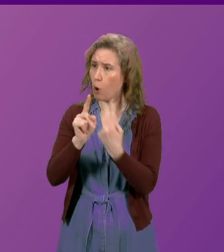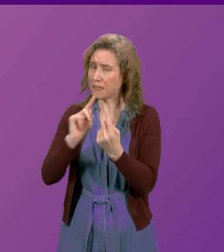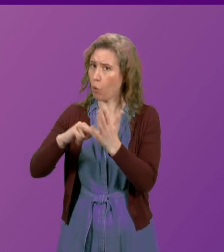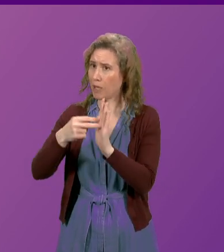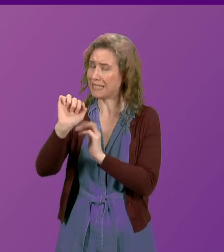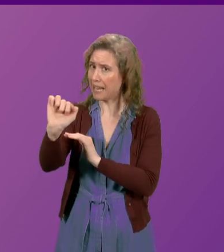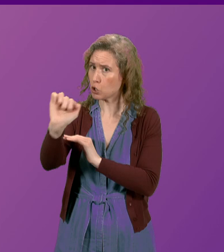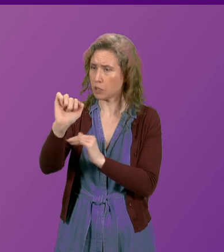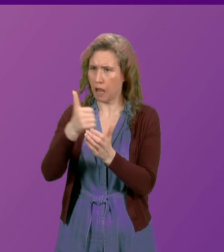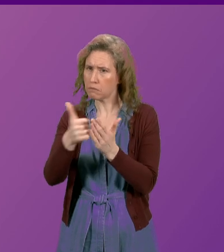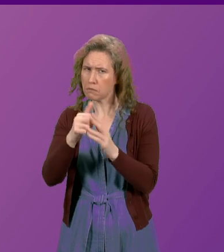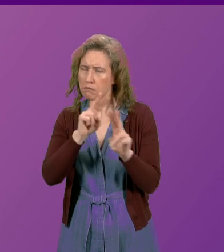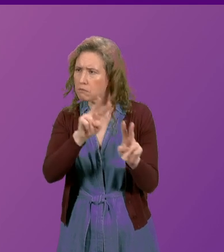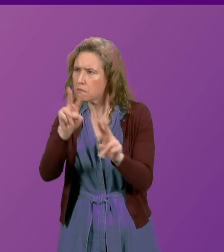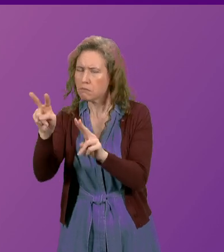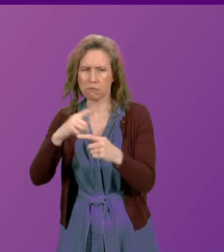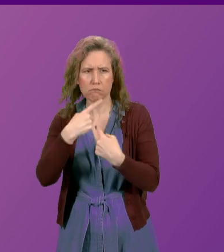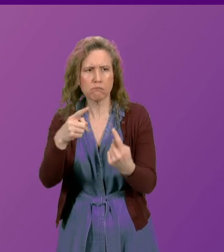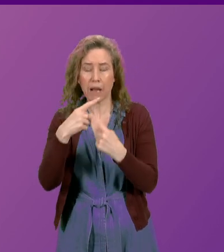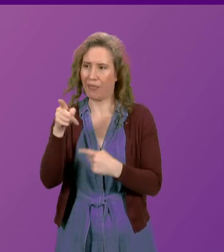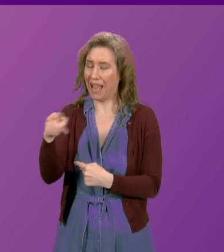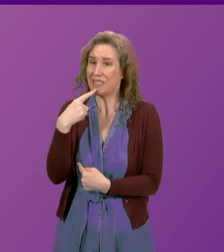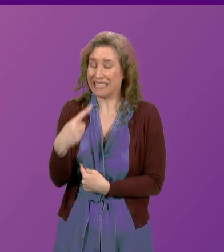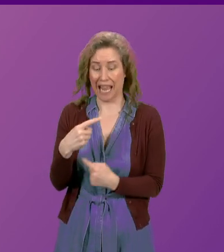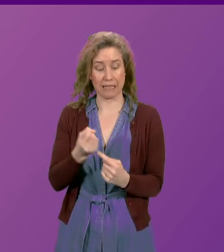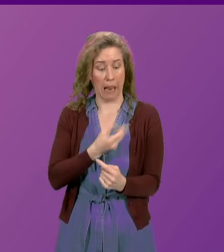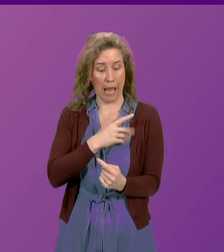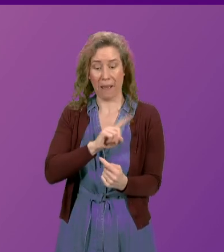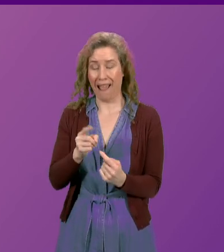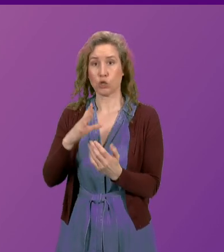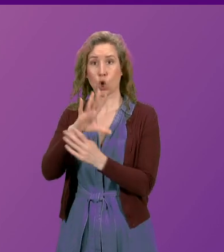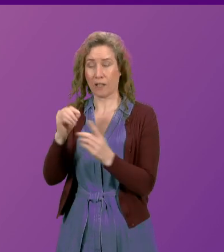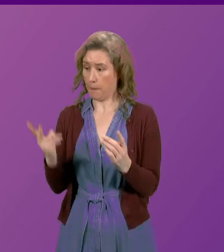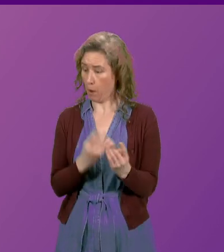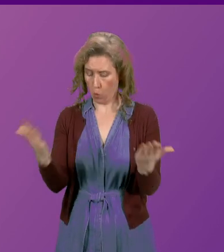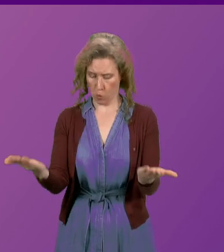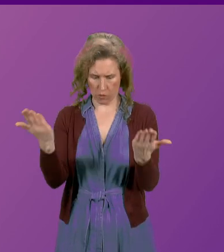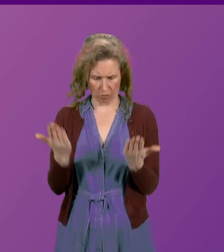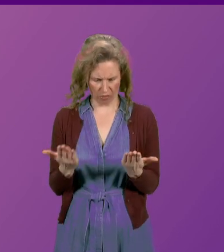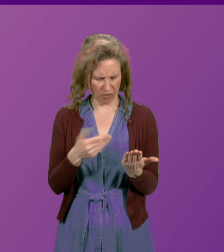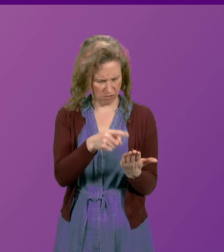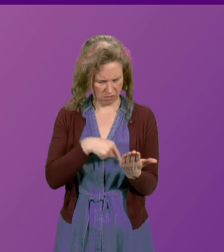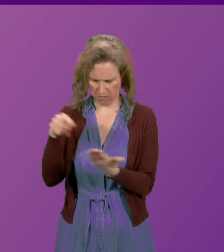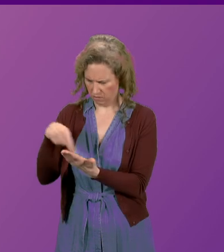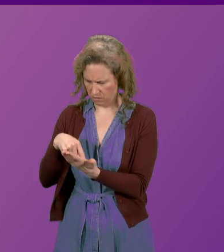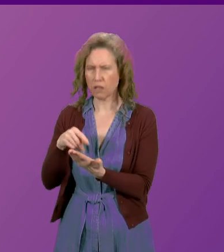indicated that the proposals in the Labour and Conservative manifestos would result in lower